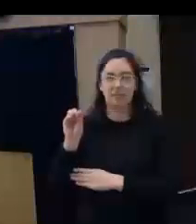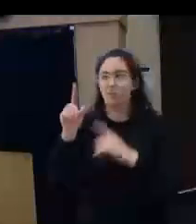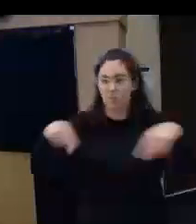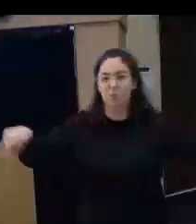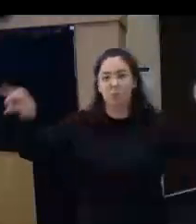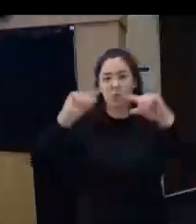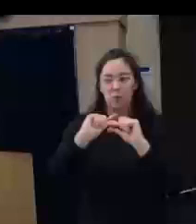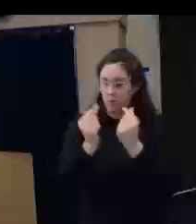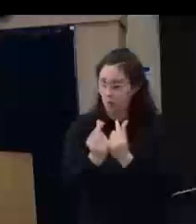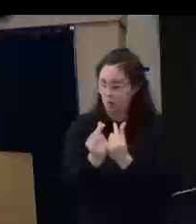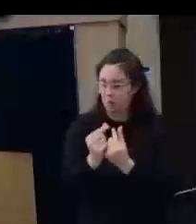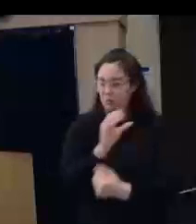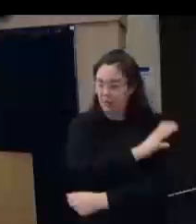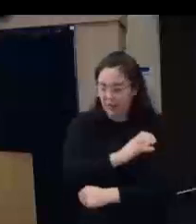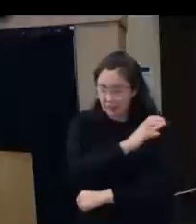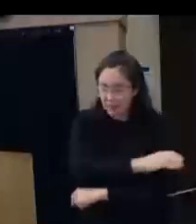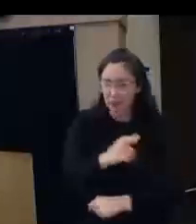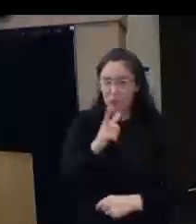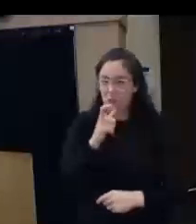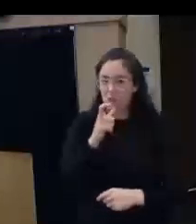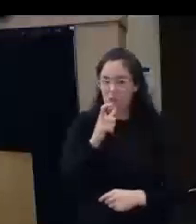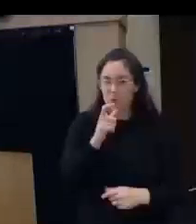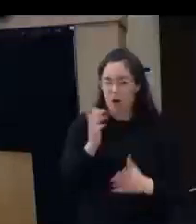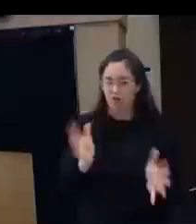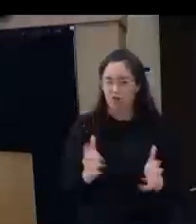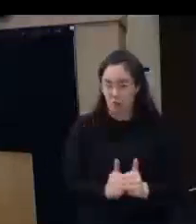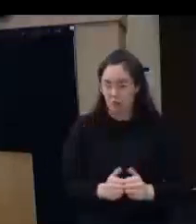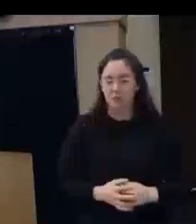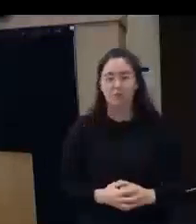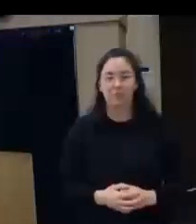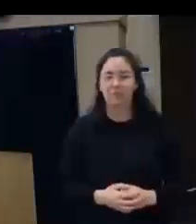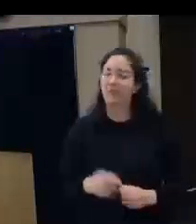clinician or researchers with whom I've spoken and I think this highlights the fact that they